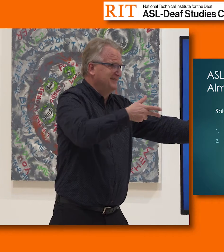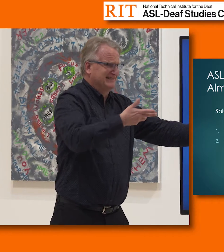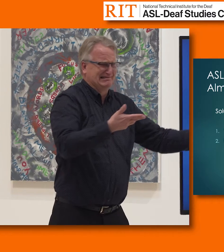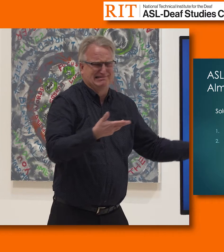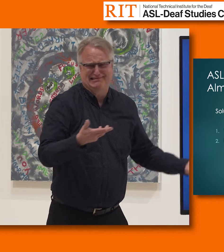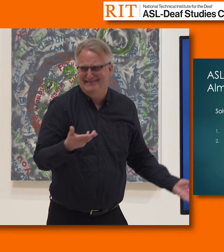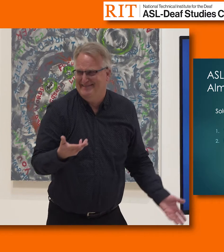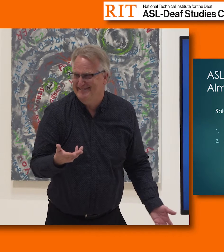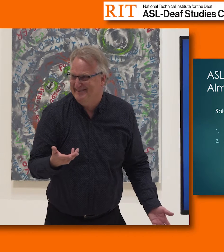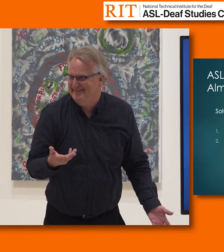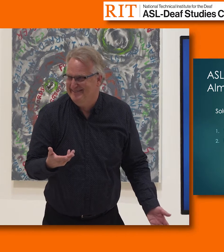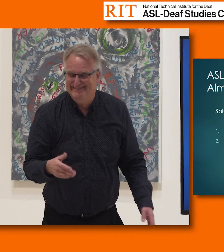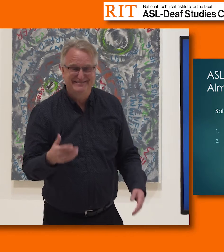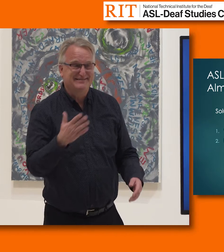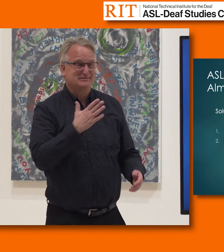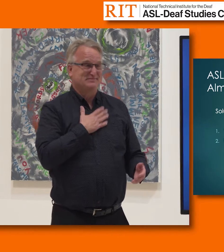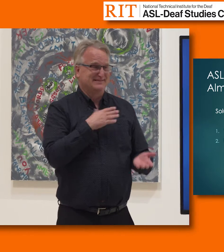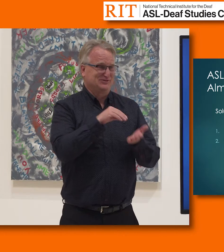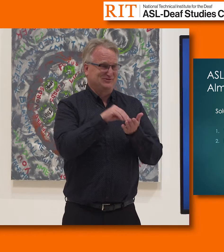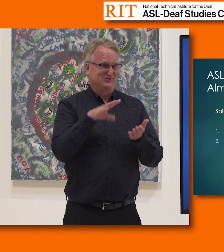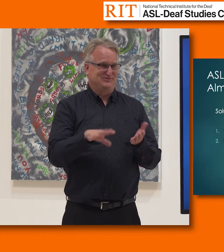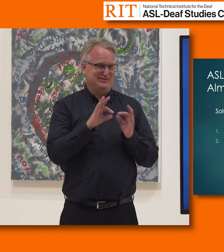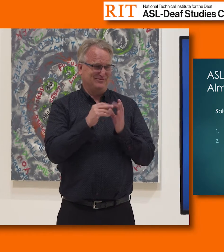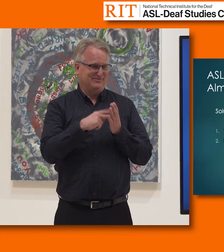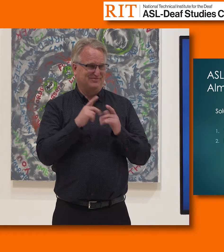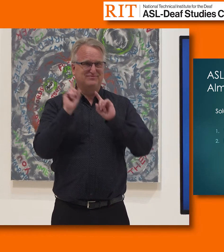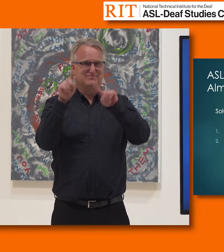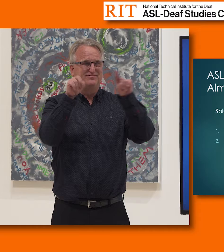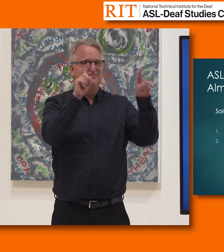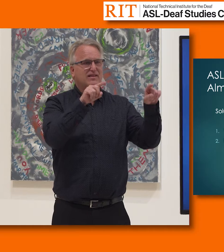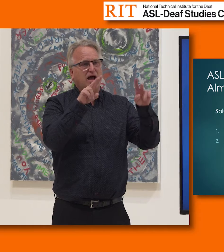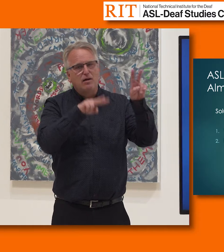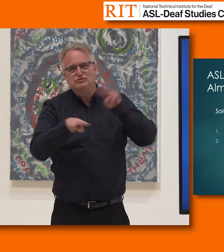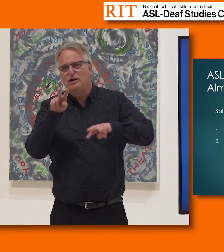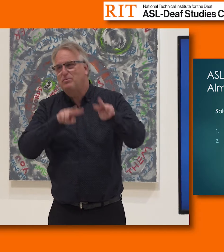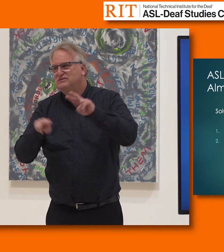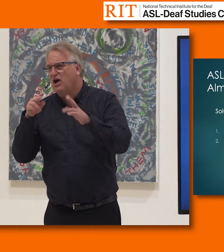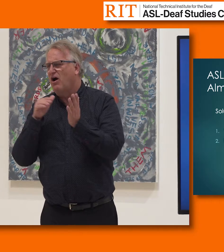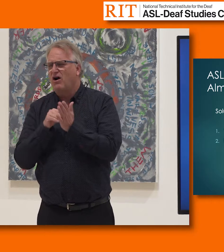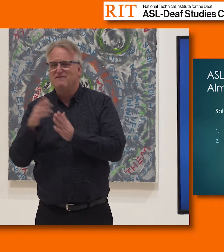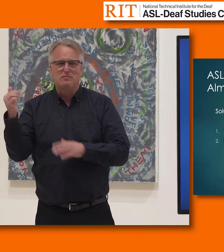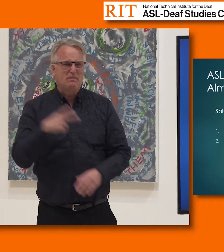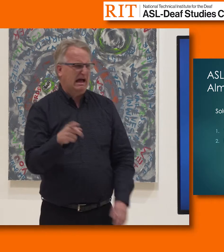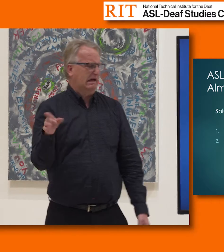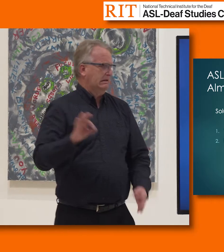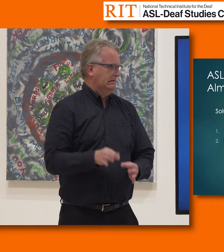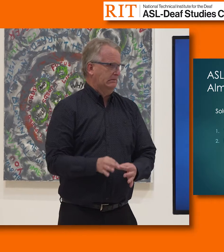many of them don't have good skills. I remember I had interpreting students go observe